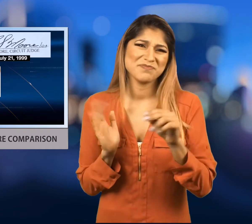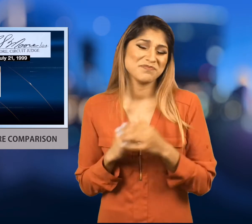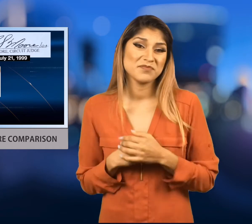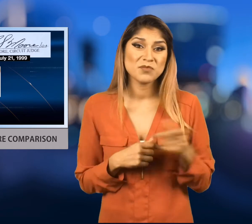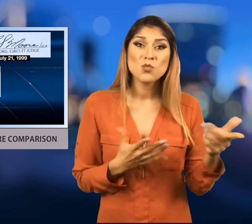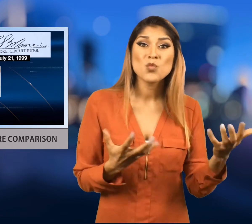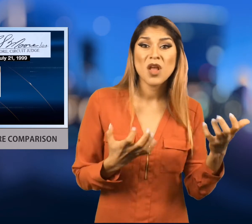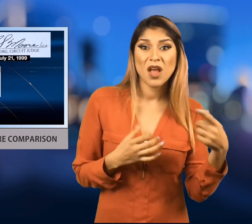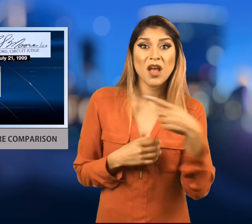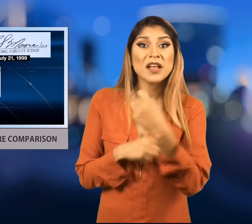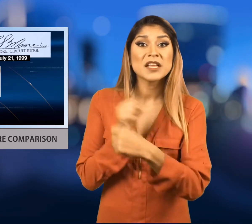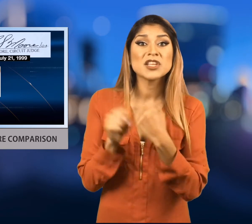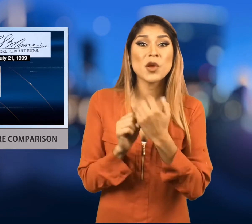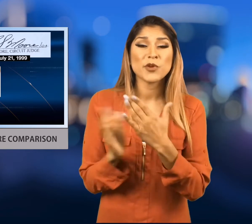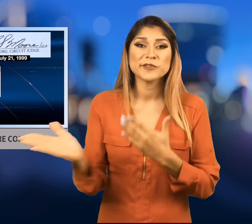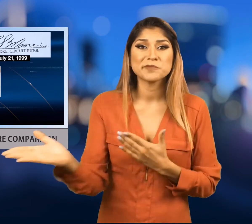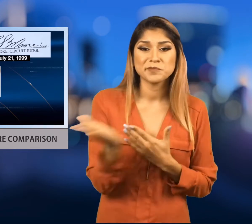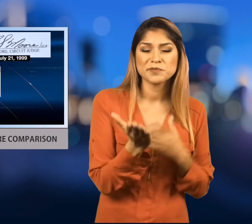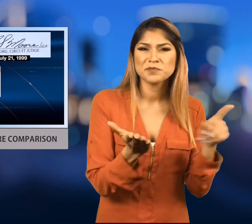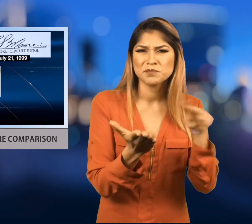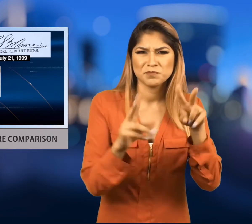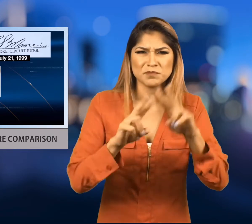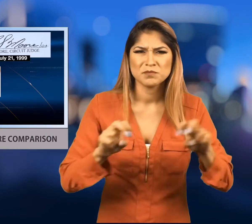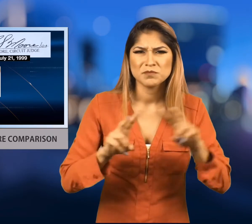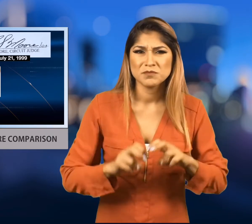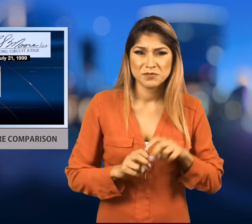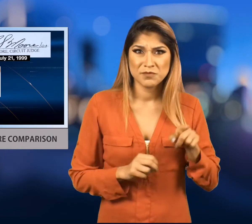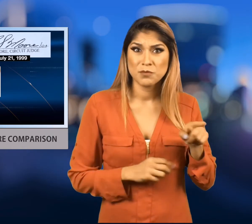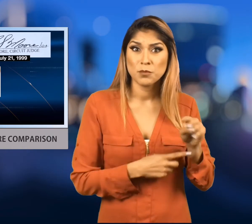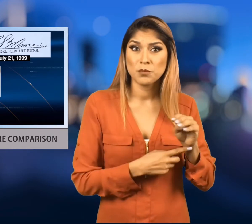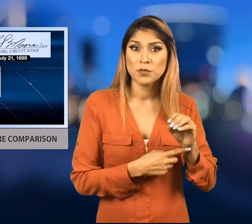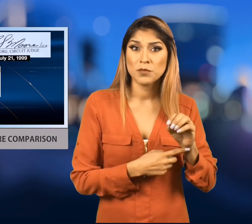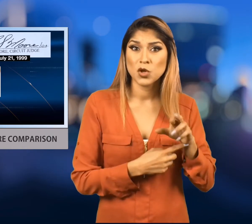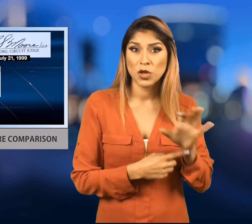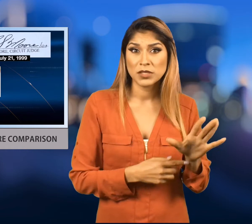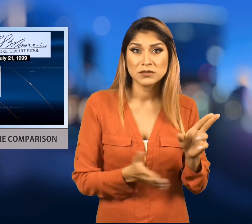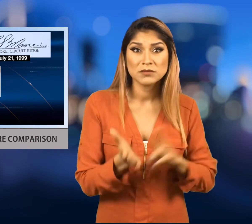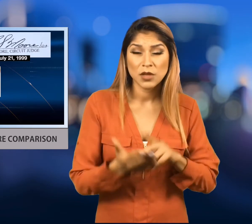He said he wants to examine the yearbook to see if it is